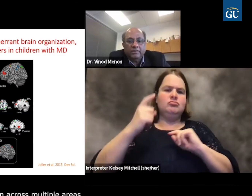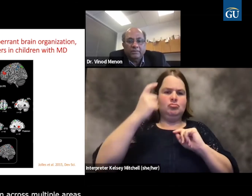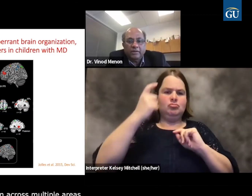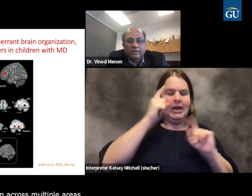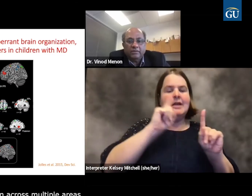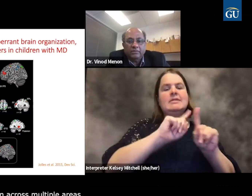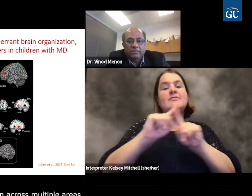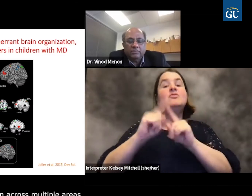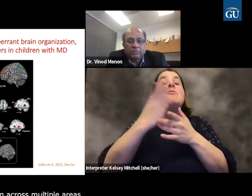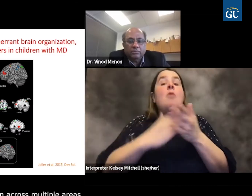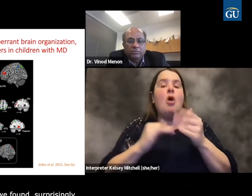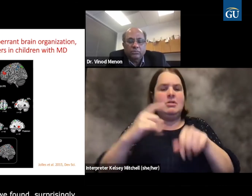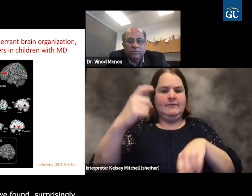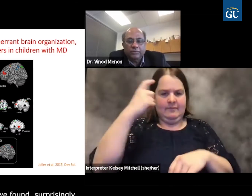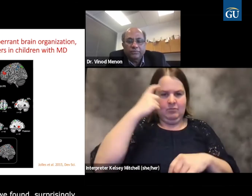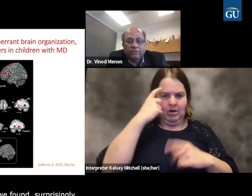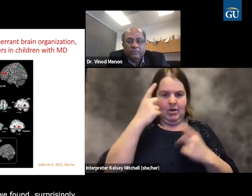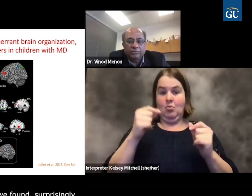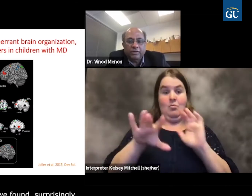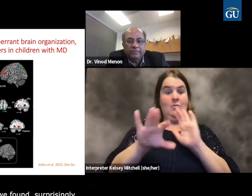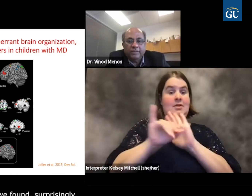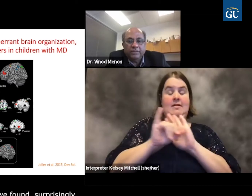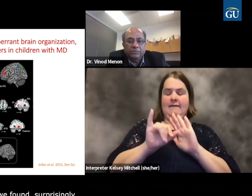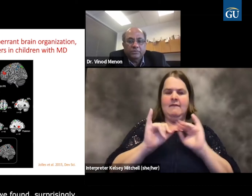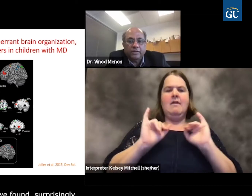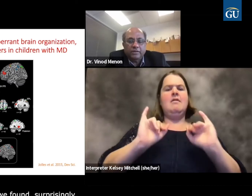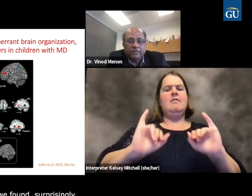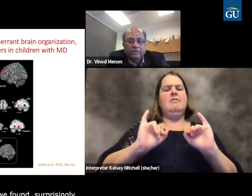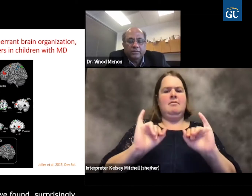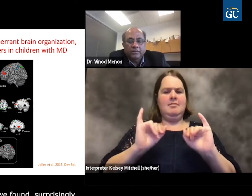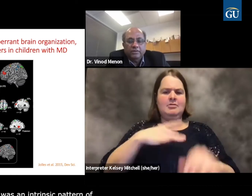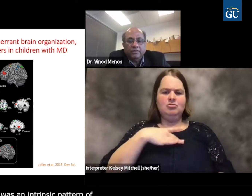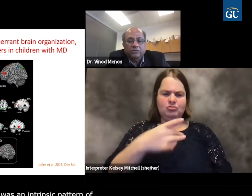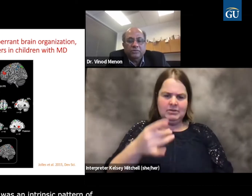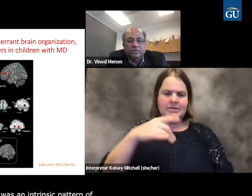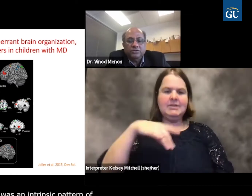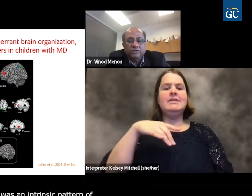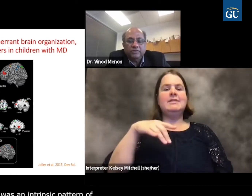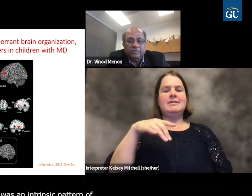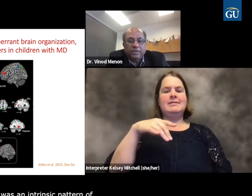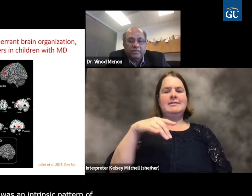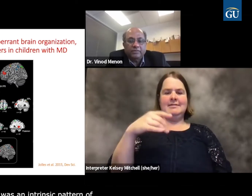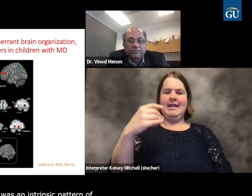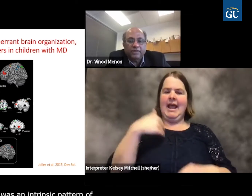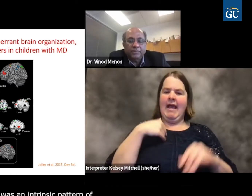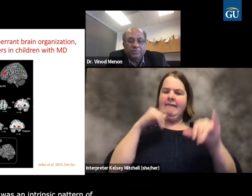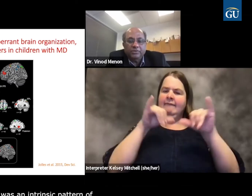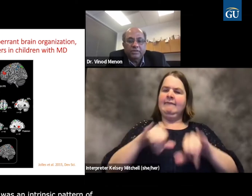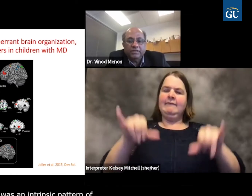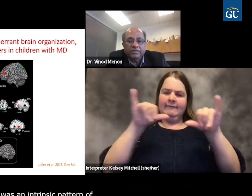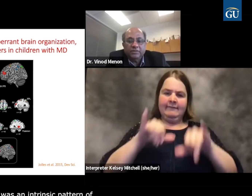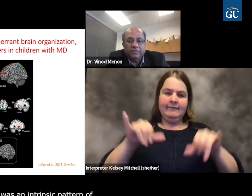multiple areas and what we found surprisingly was that